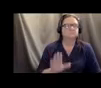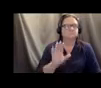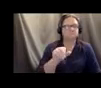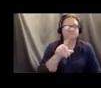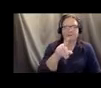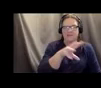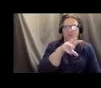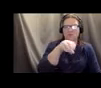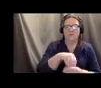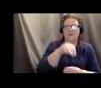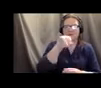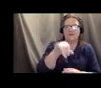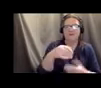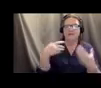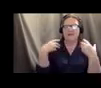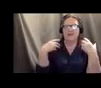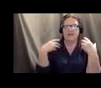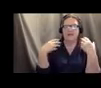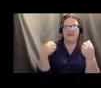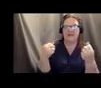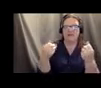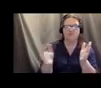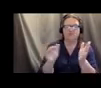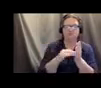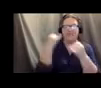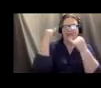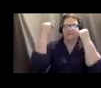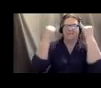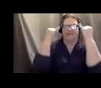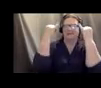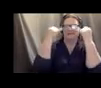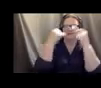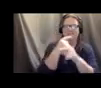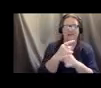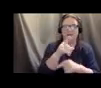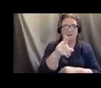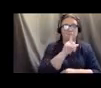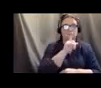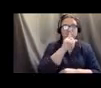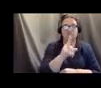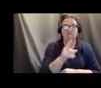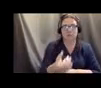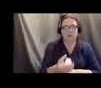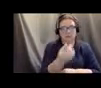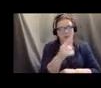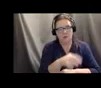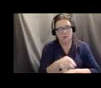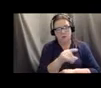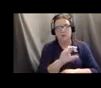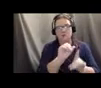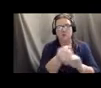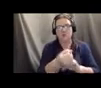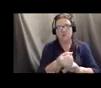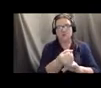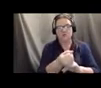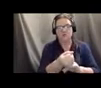of that health reimagined, it really is acknowledging those social determinants of health.